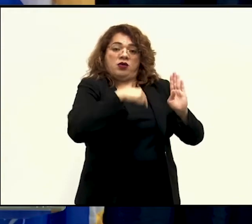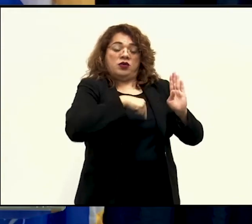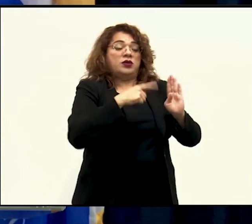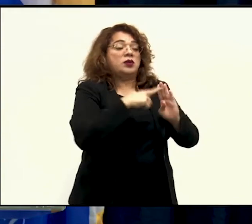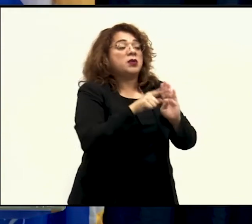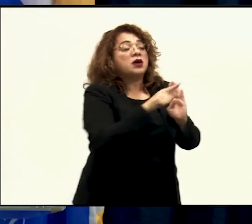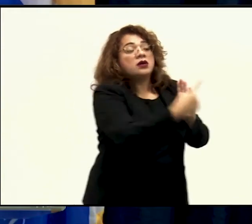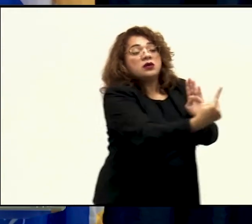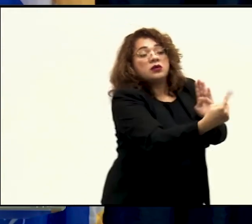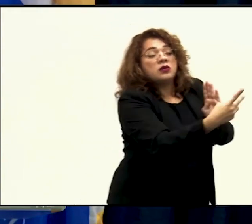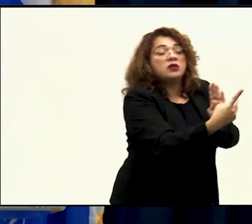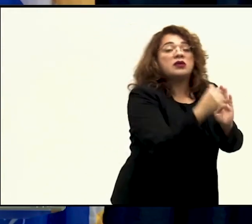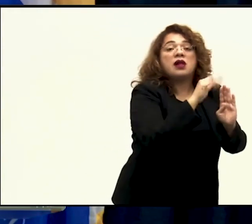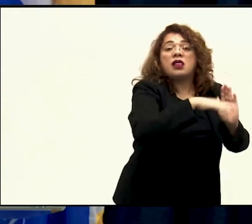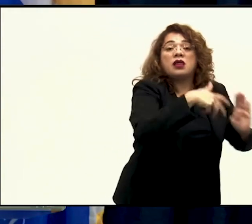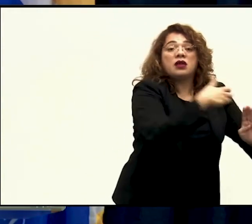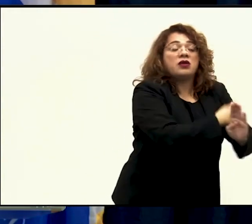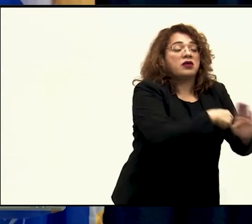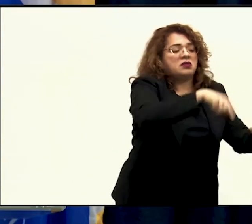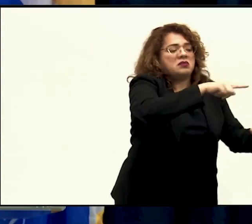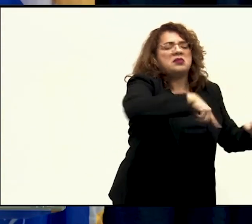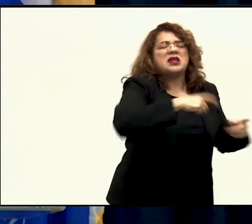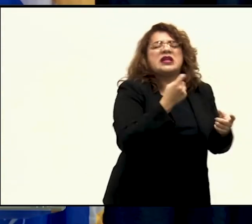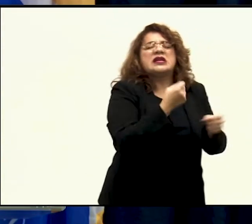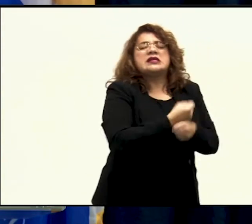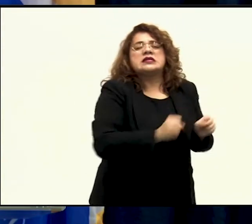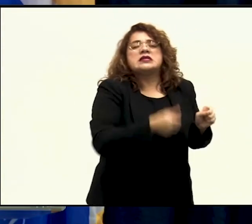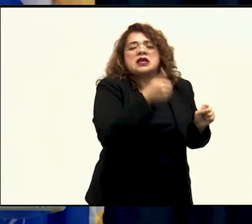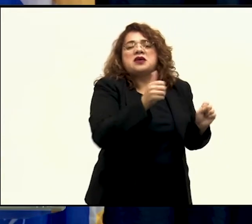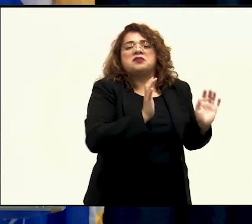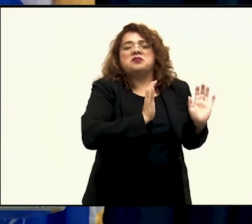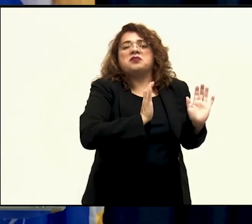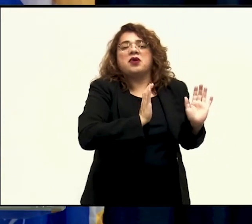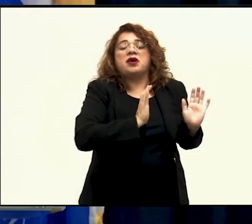We anticipate that on June 15th fully vaccinated people will no longer need to wear a mask